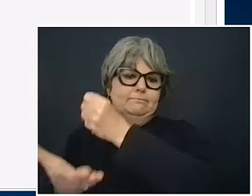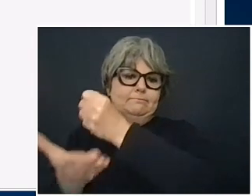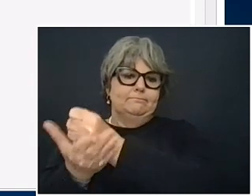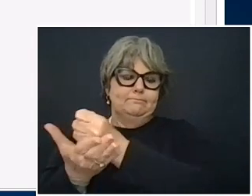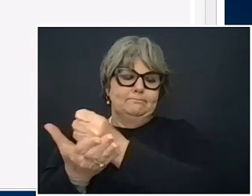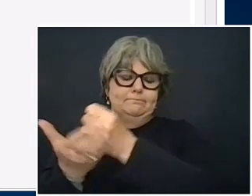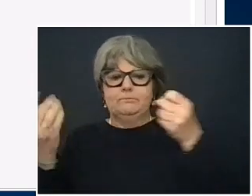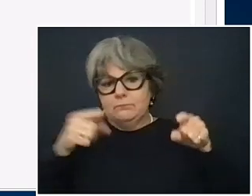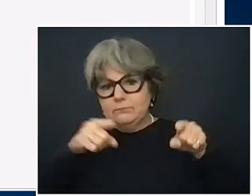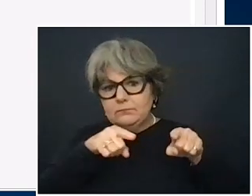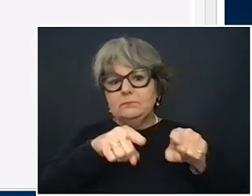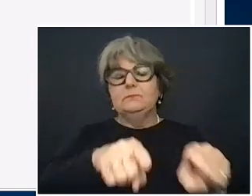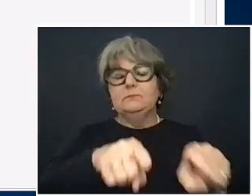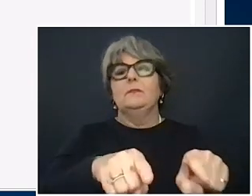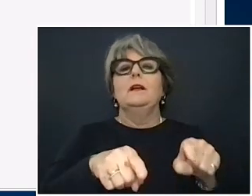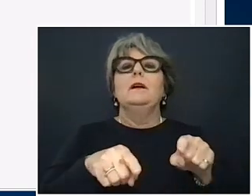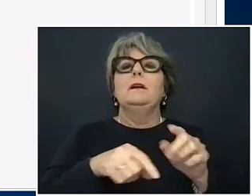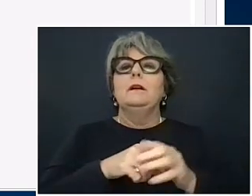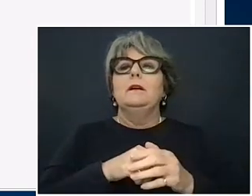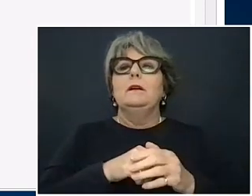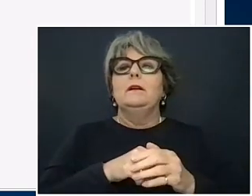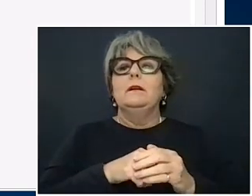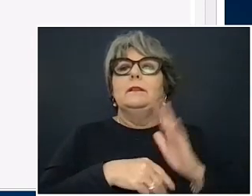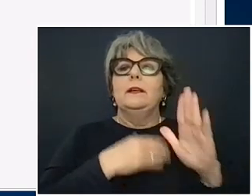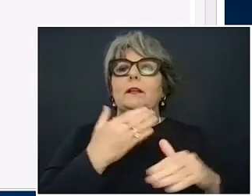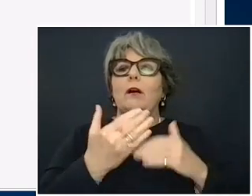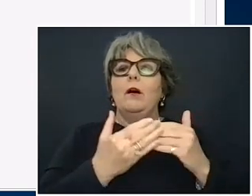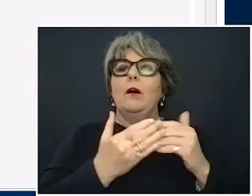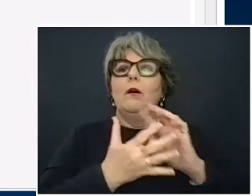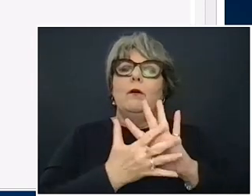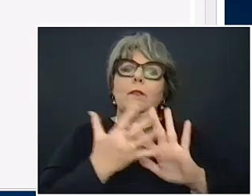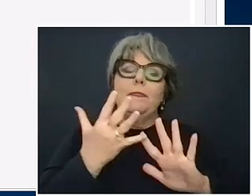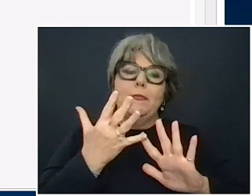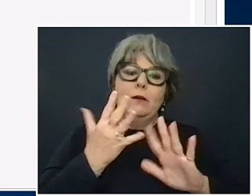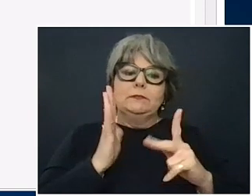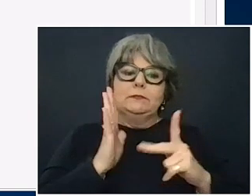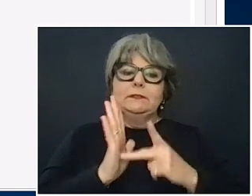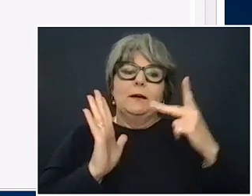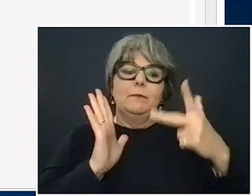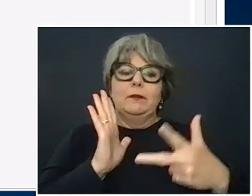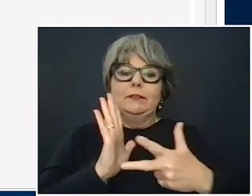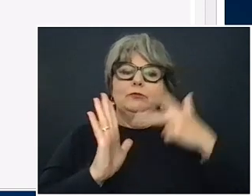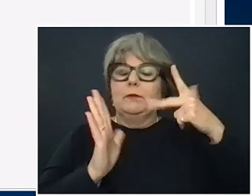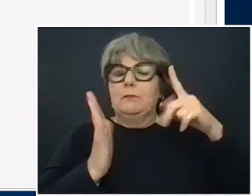allow for all those double and triple checks on the audited fiscal report of the